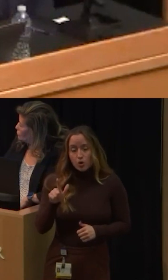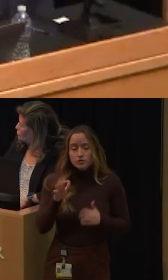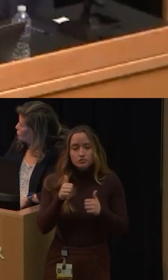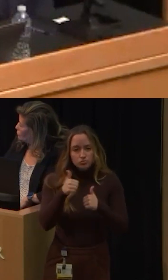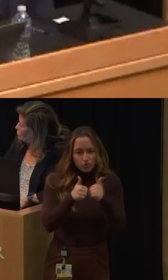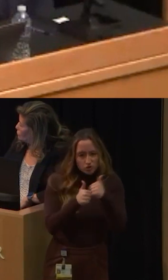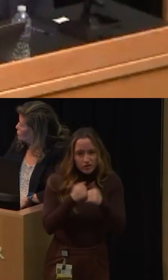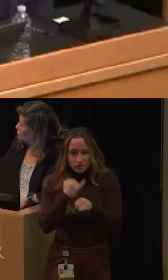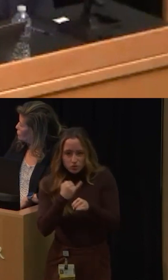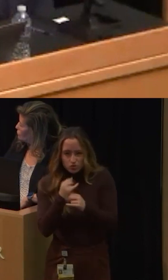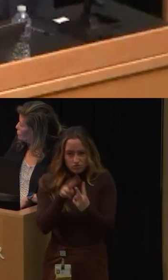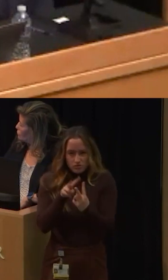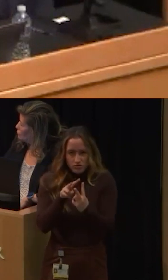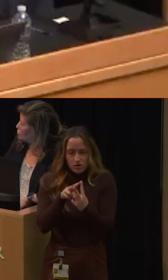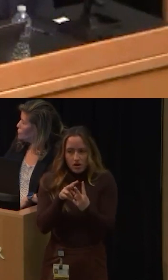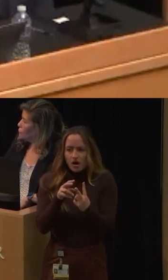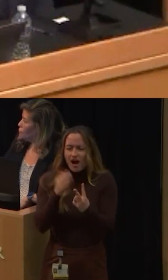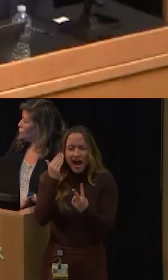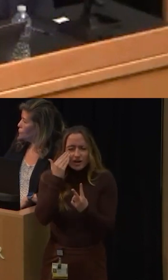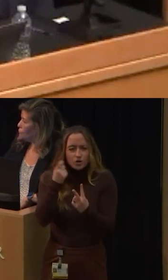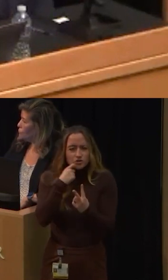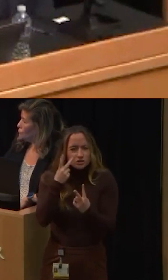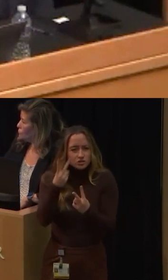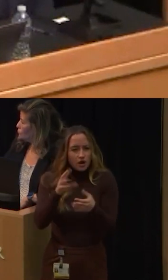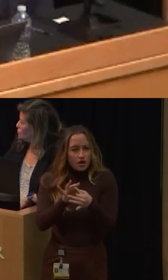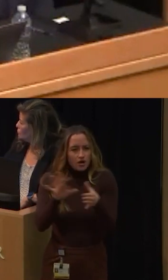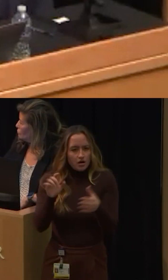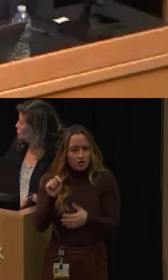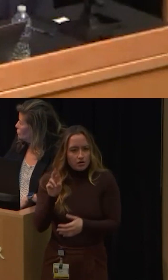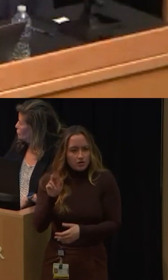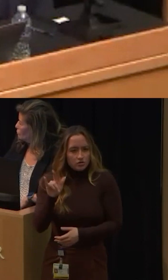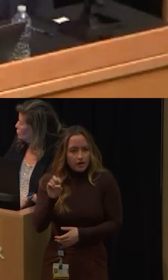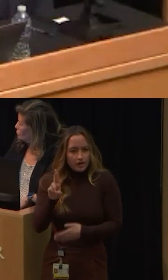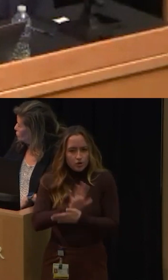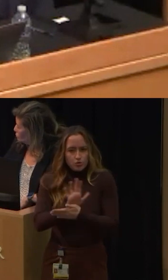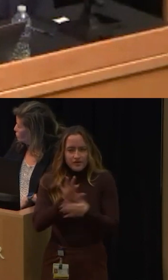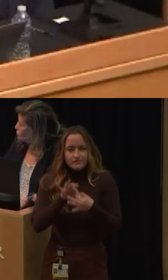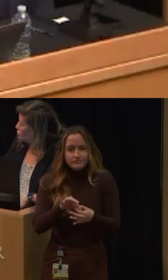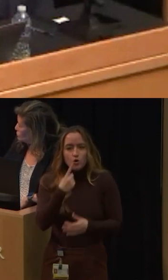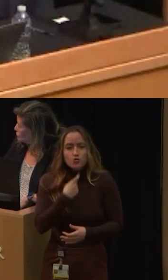have seen a trailer about redlining, but the redlining, really, of all the possible things